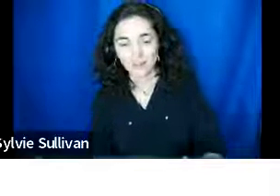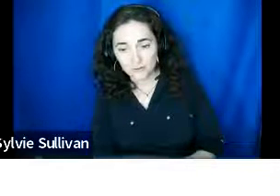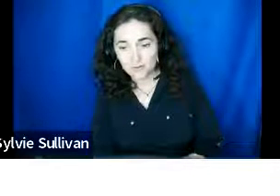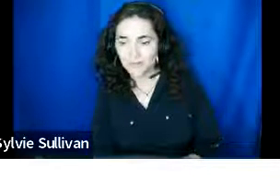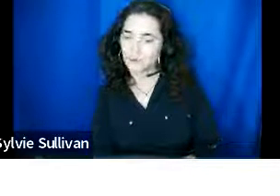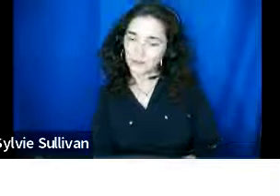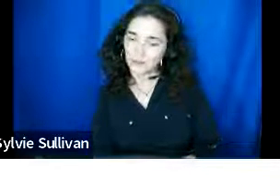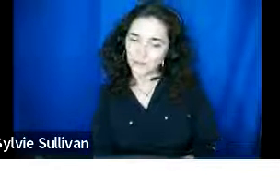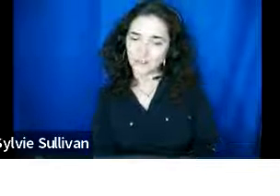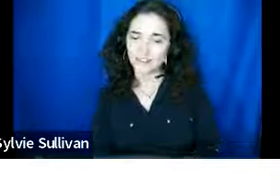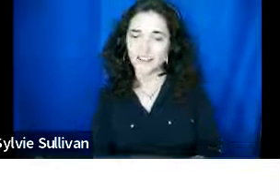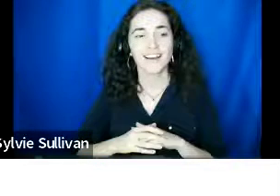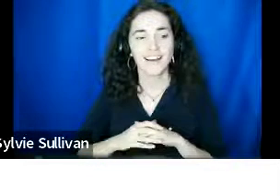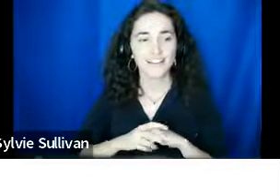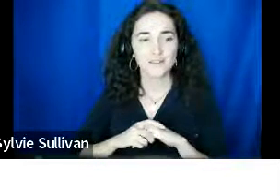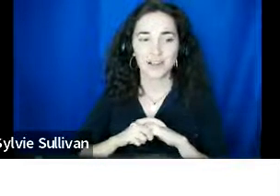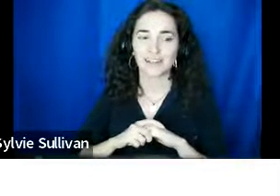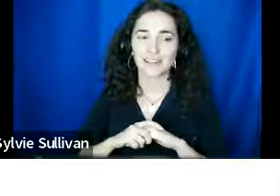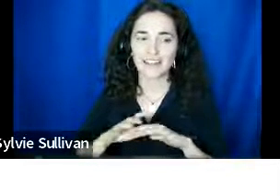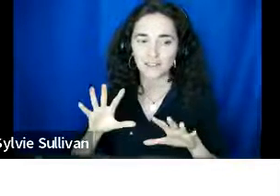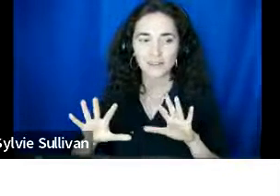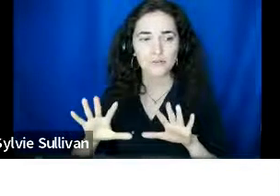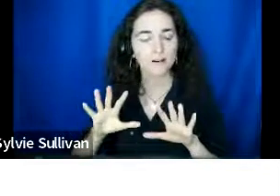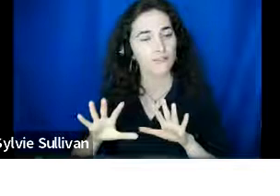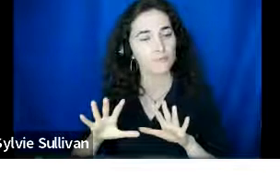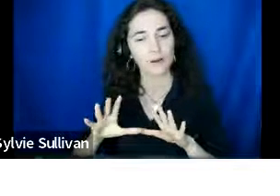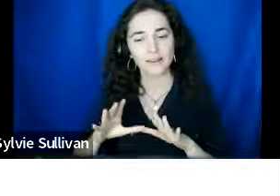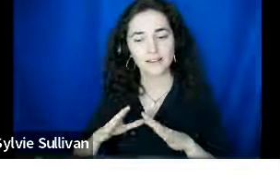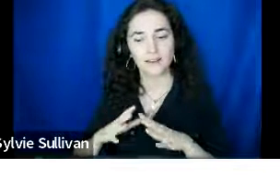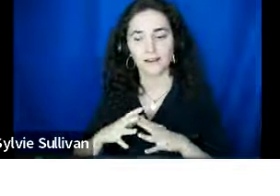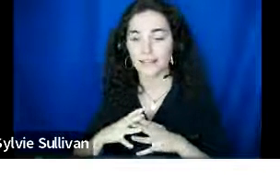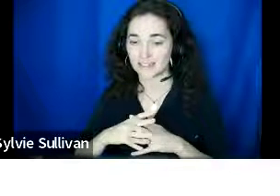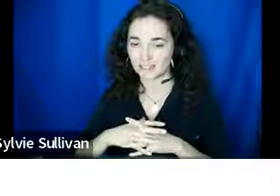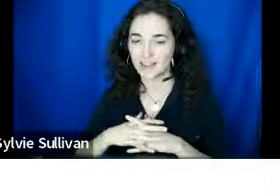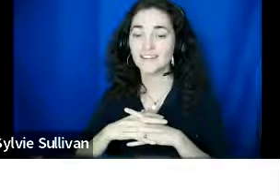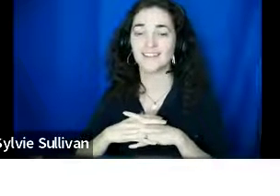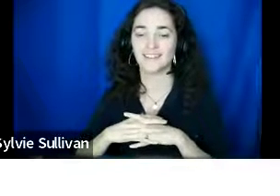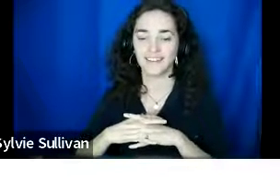2, 20 to 50. That's varied and I think you all have probably less than 10.